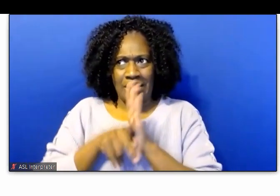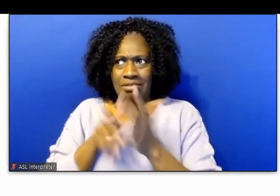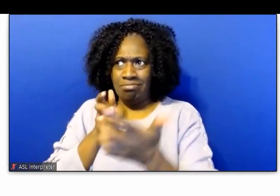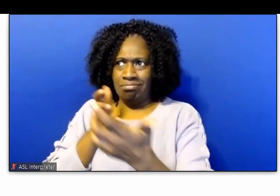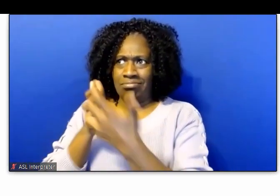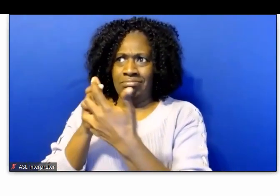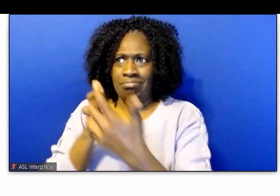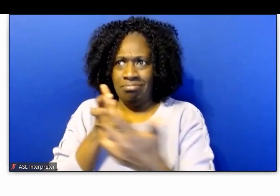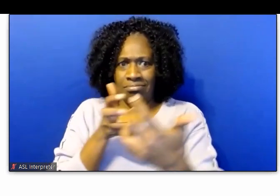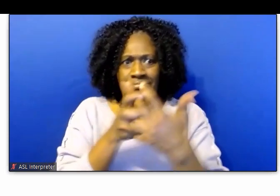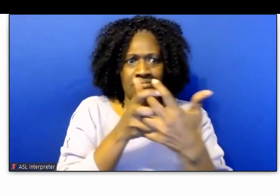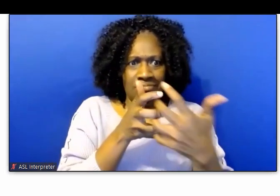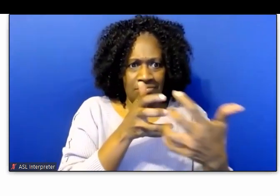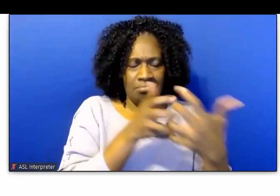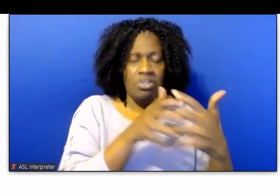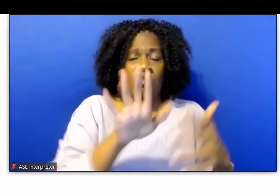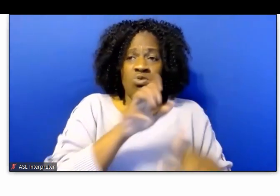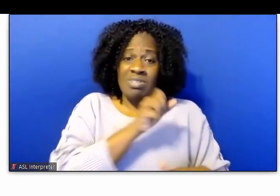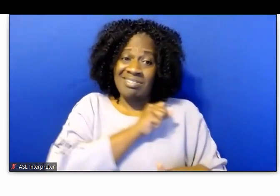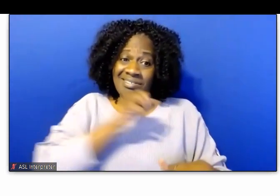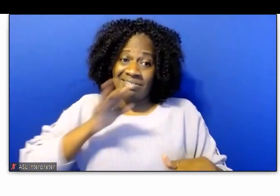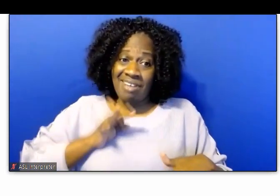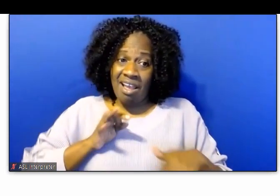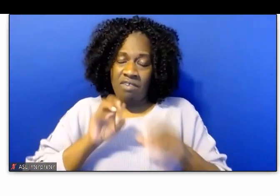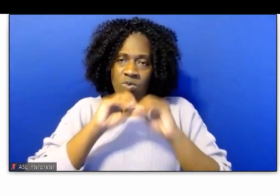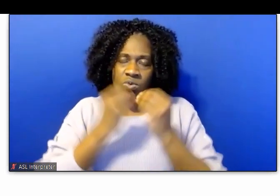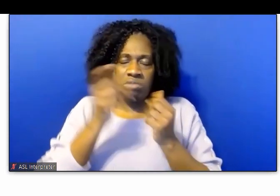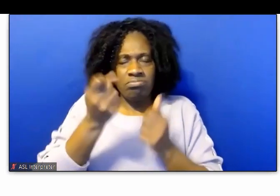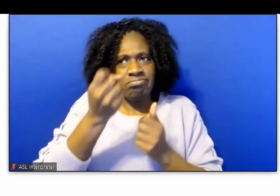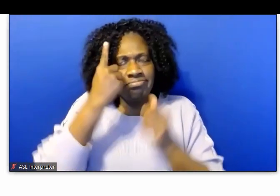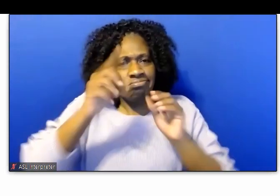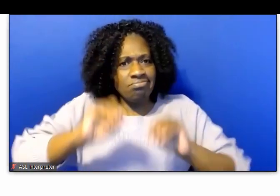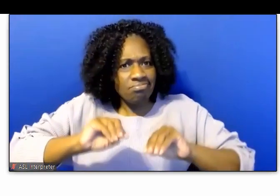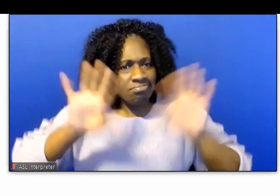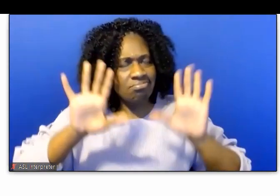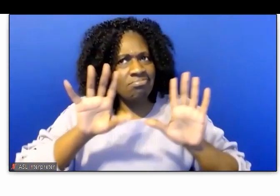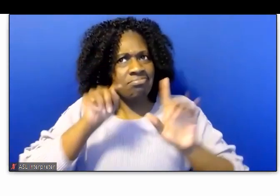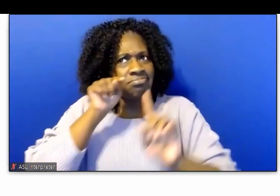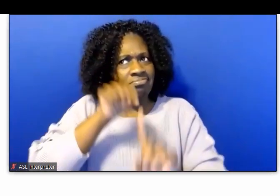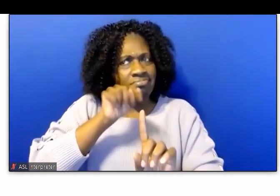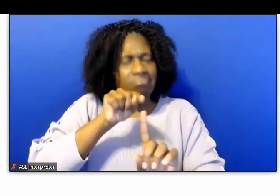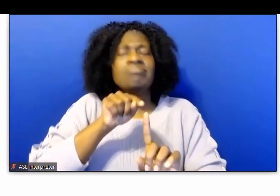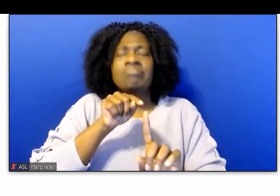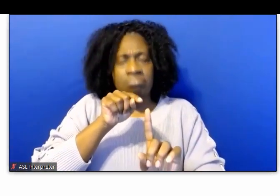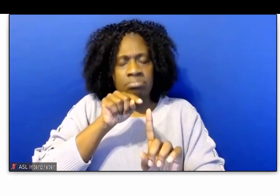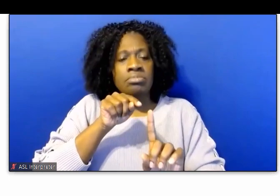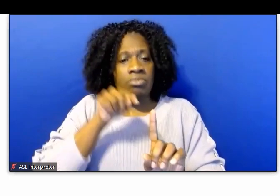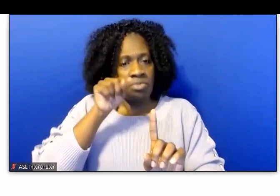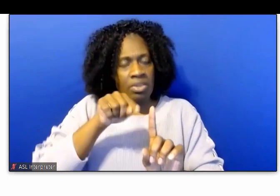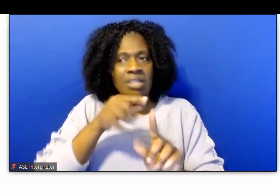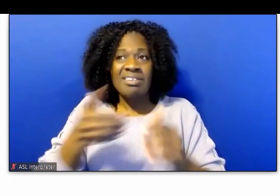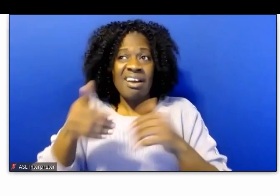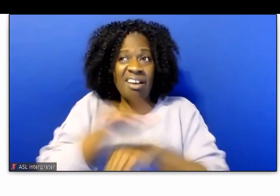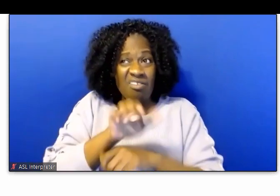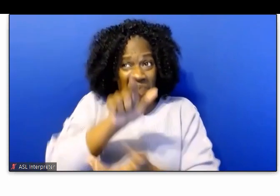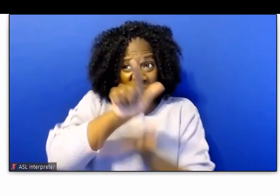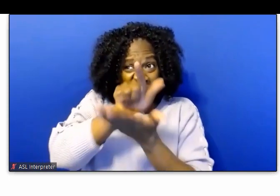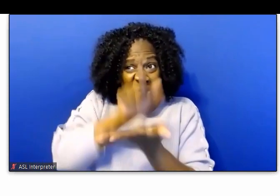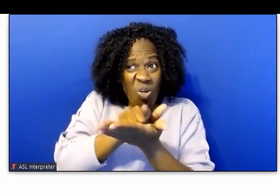And then your staff, and your organization needs to understand this, though. This does... this is covered by the law.